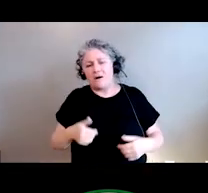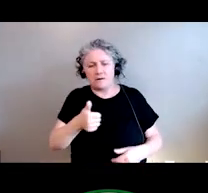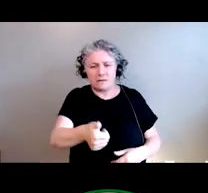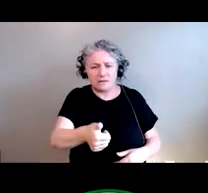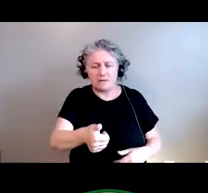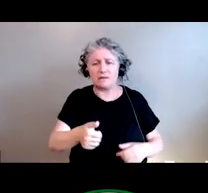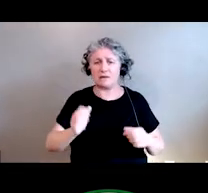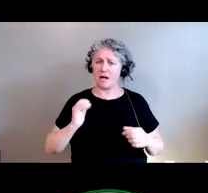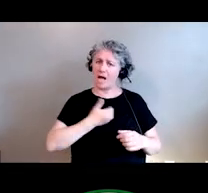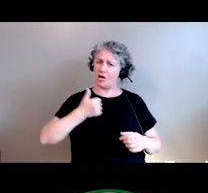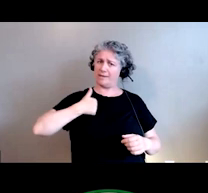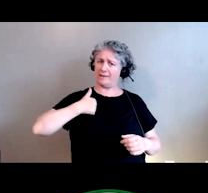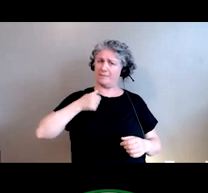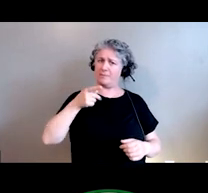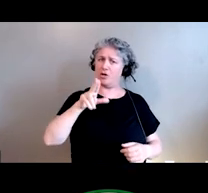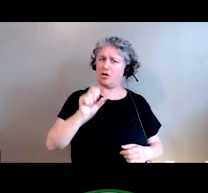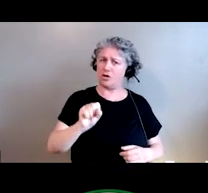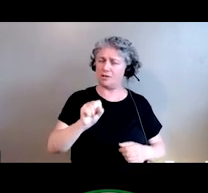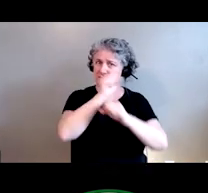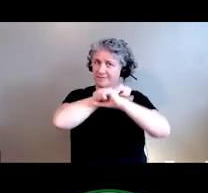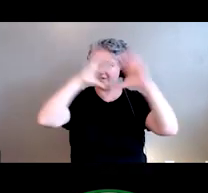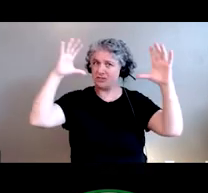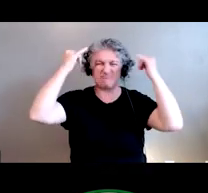realize these opportunities for all Canadians in their own unique way.